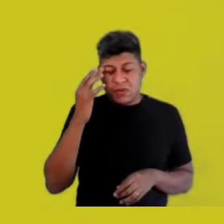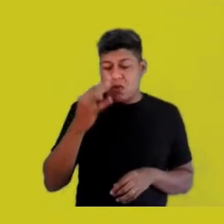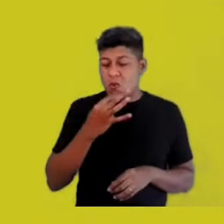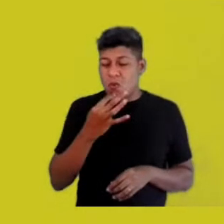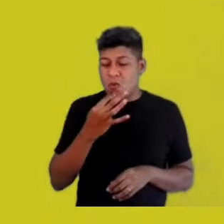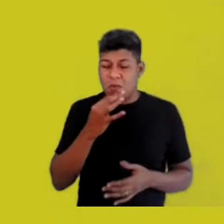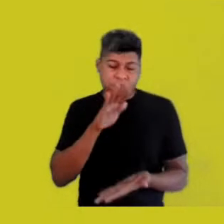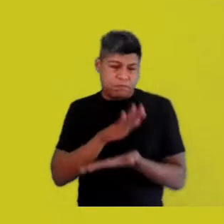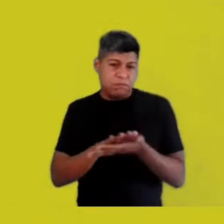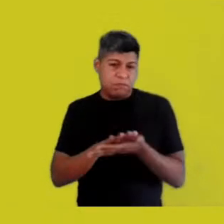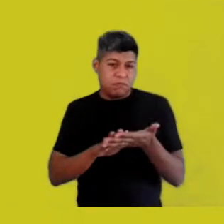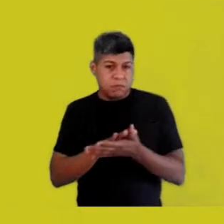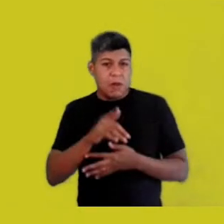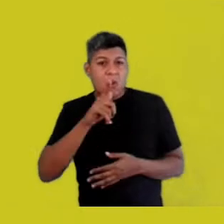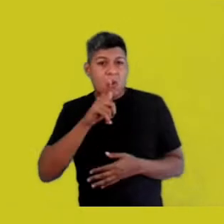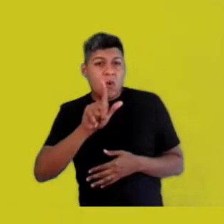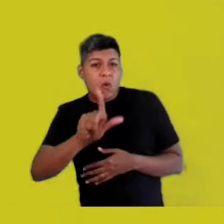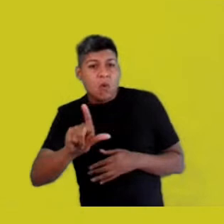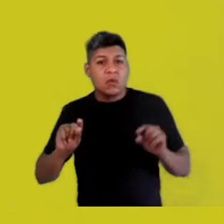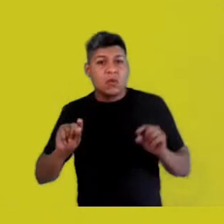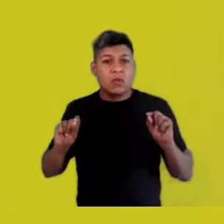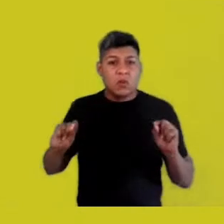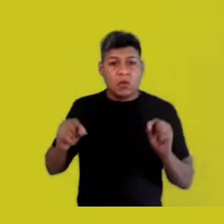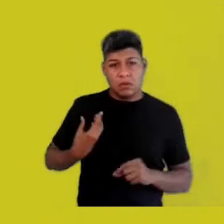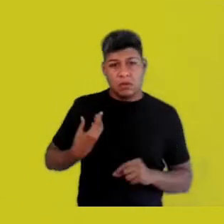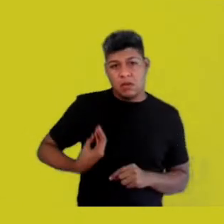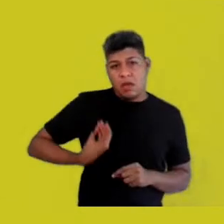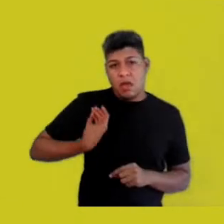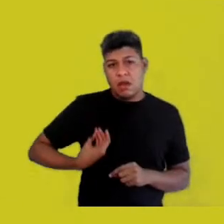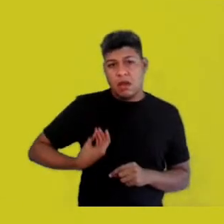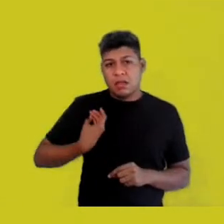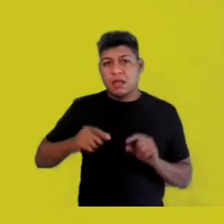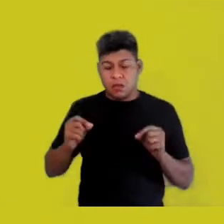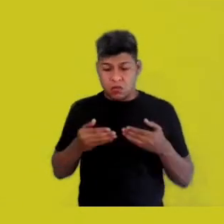managed to accomplish this Opening the Yards,